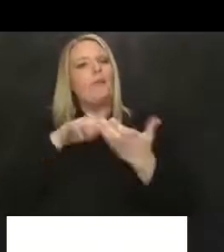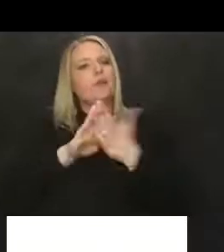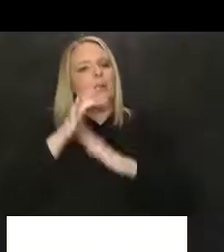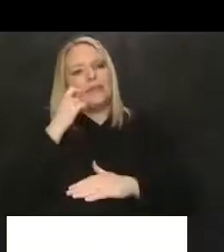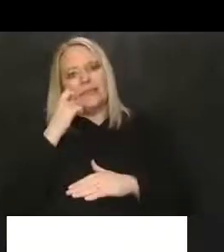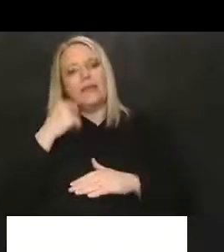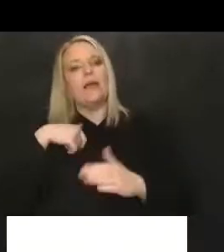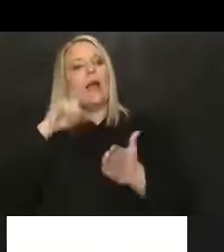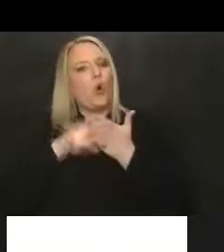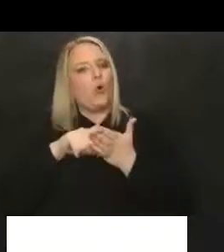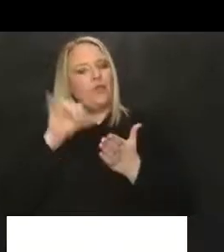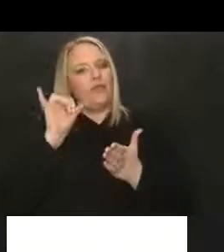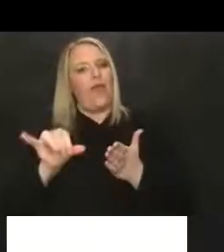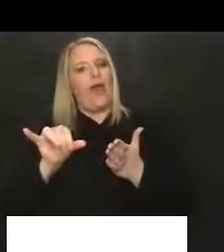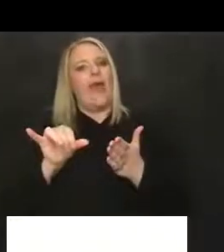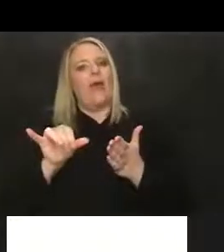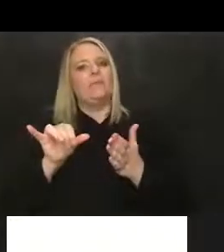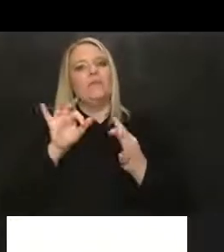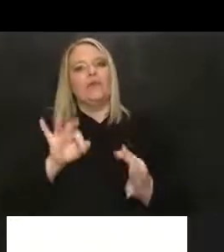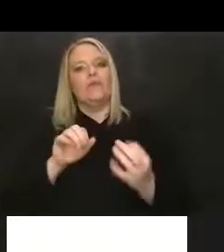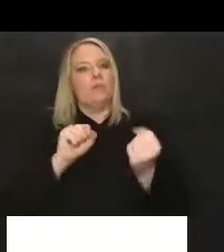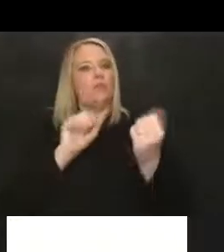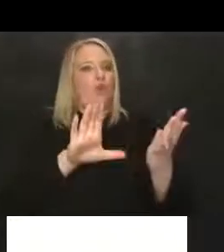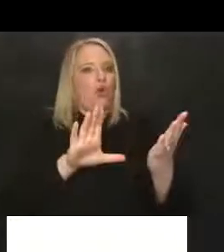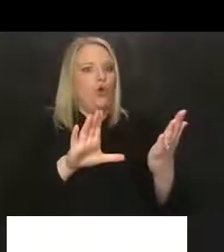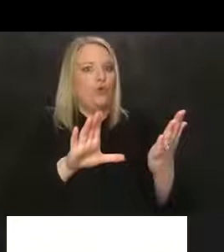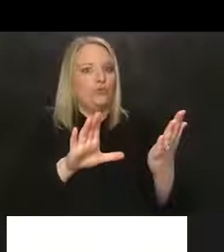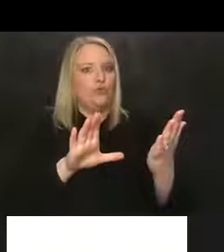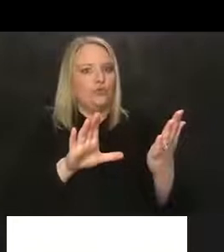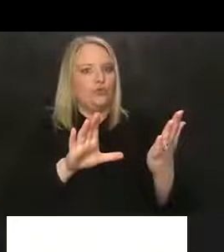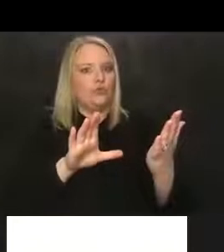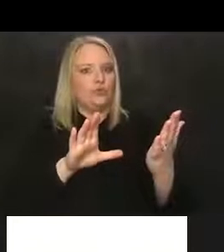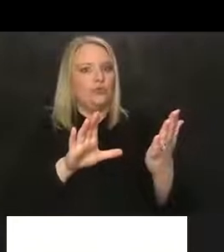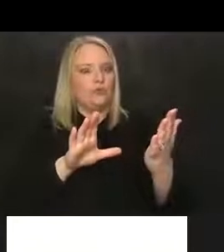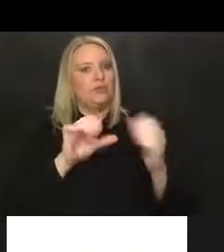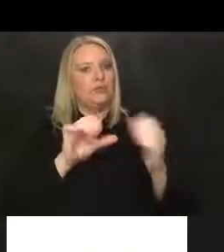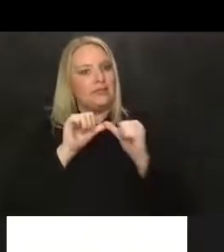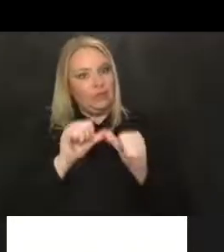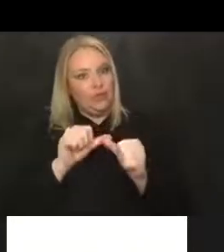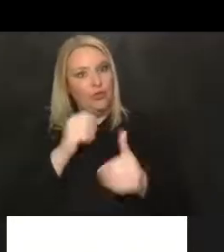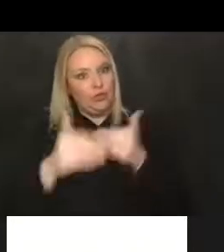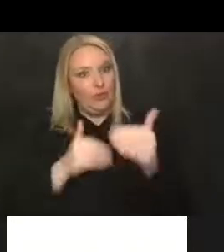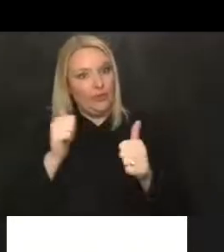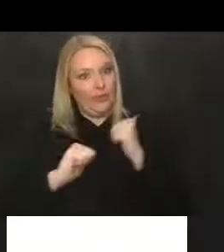this was something- this was a great way for me to continue on in theater while not having to